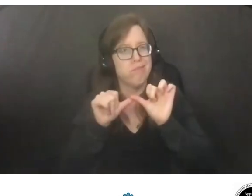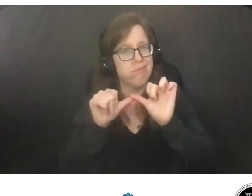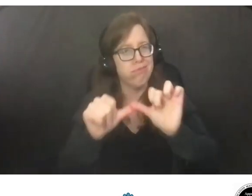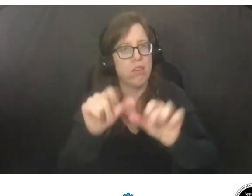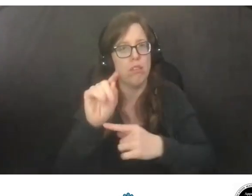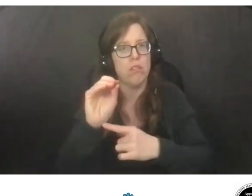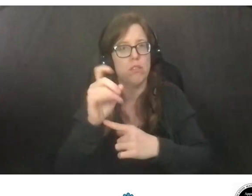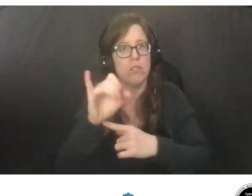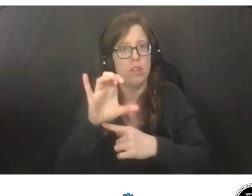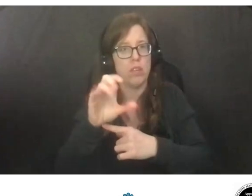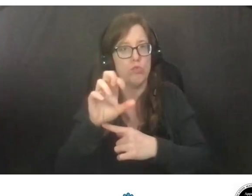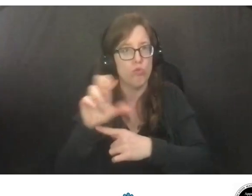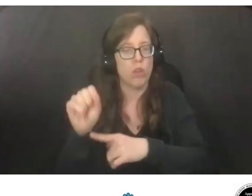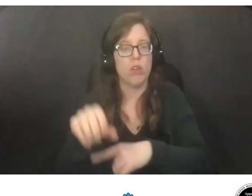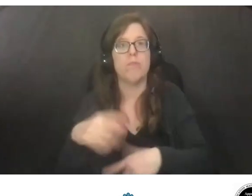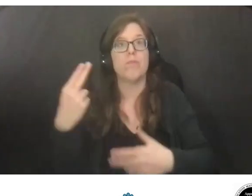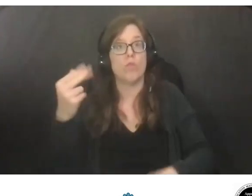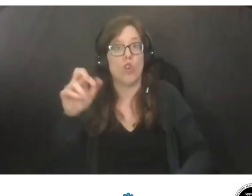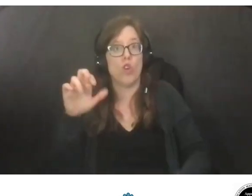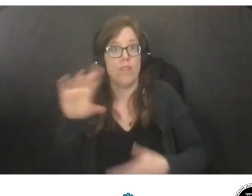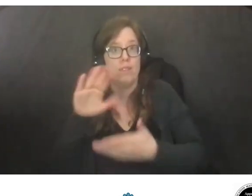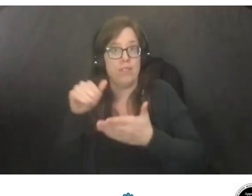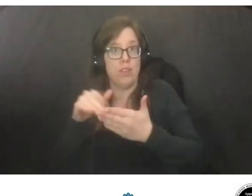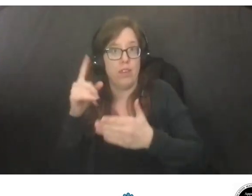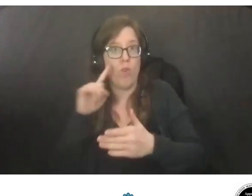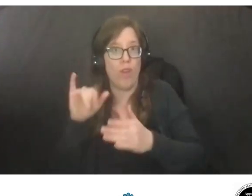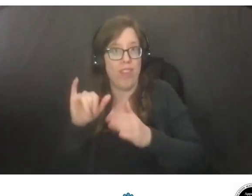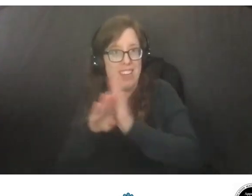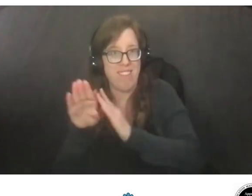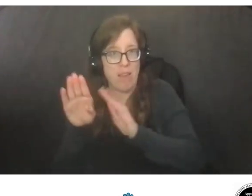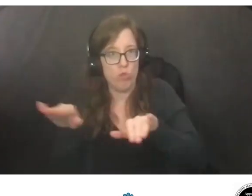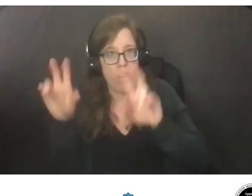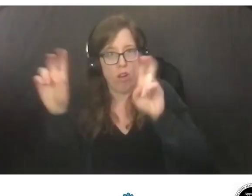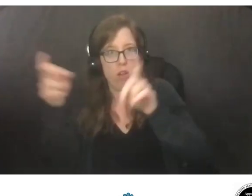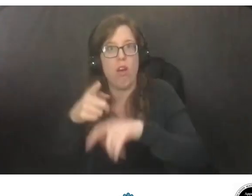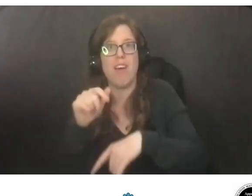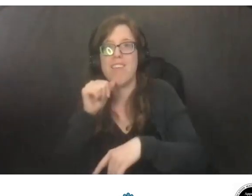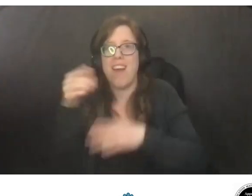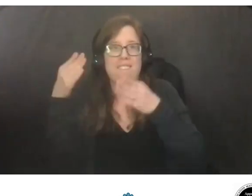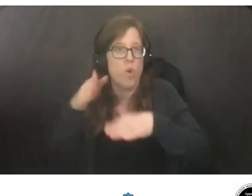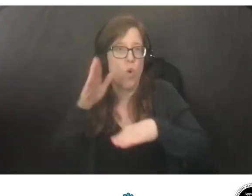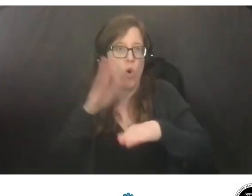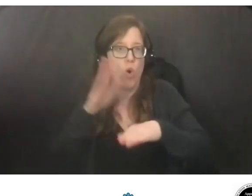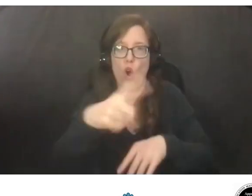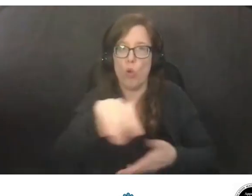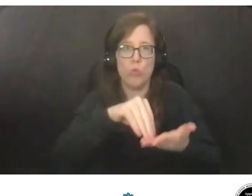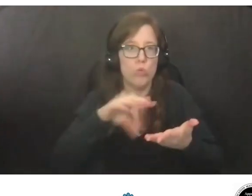Of course, Harvard Center on the Developing Child is not focused on our students with